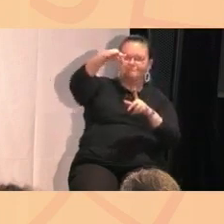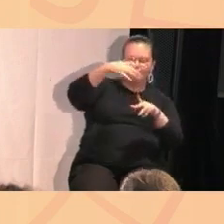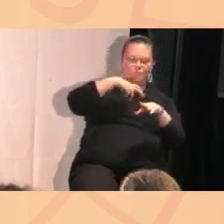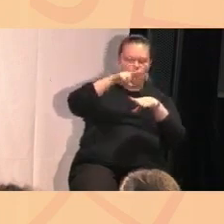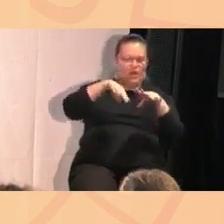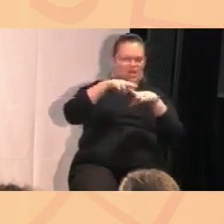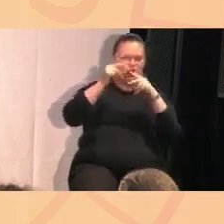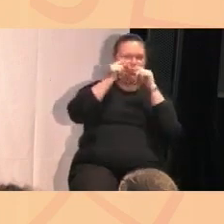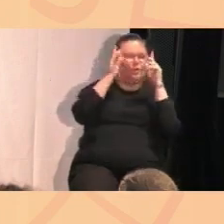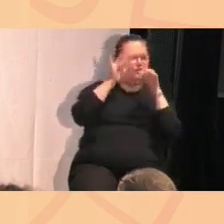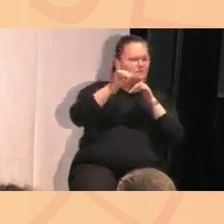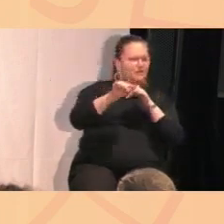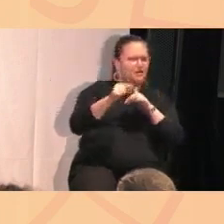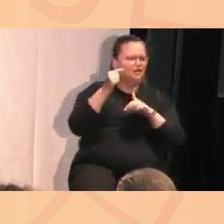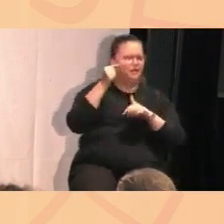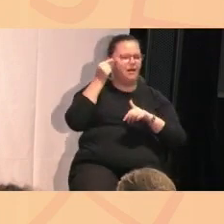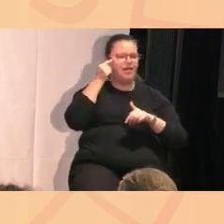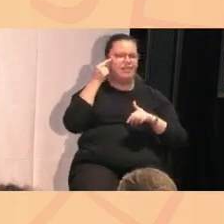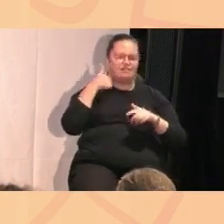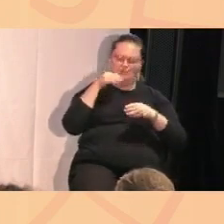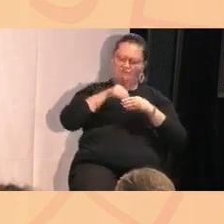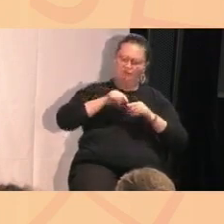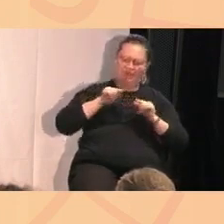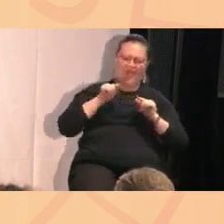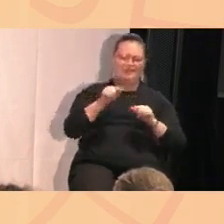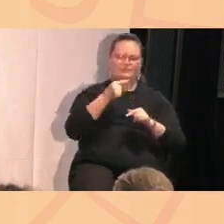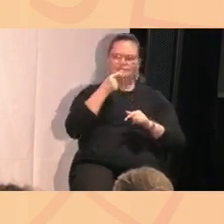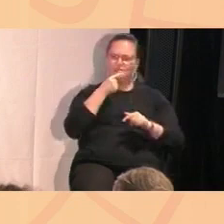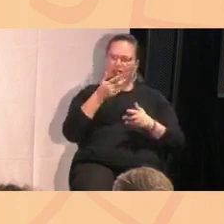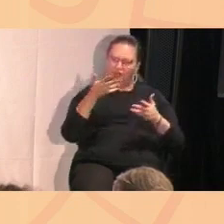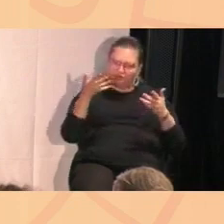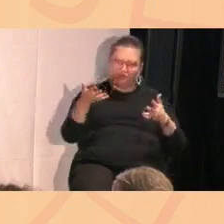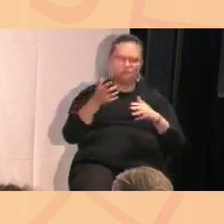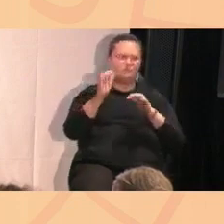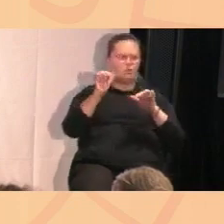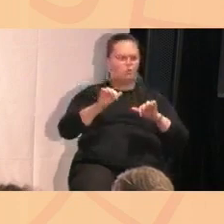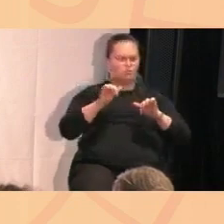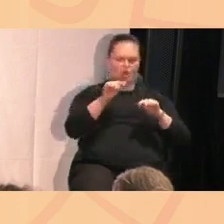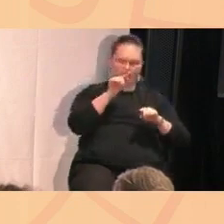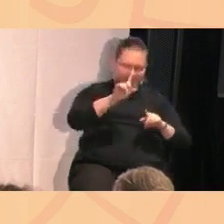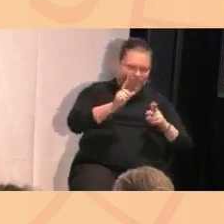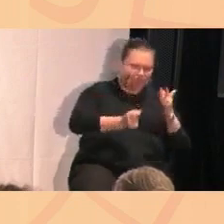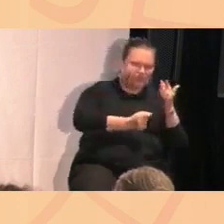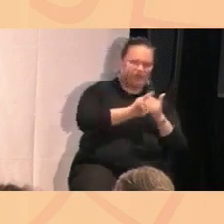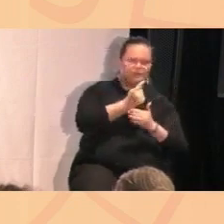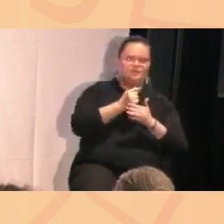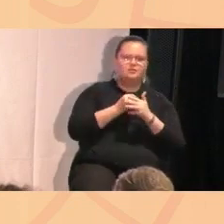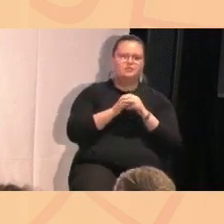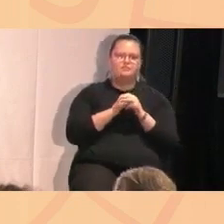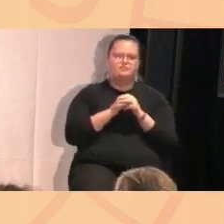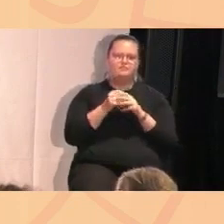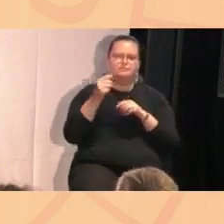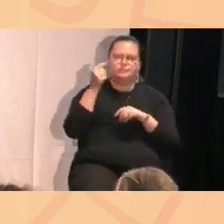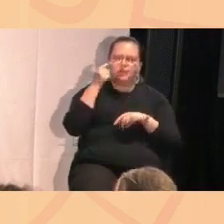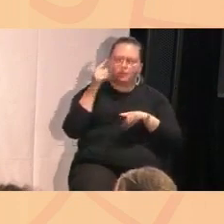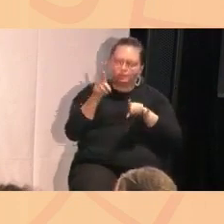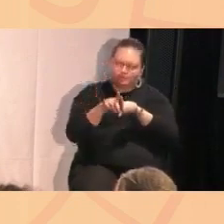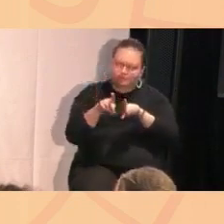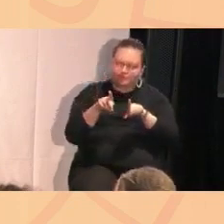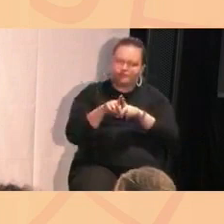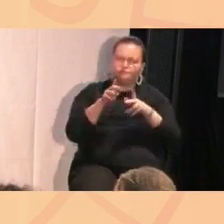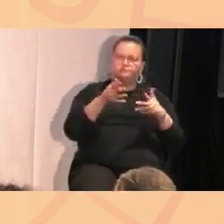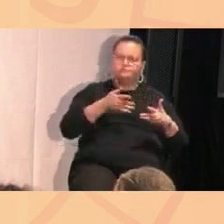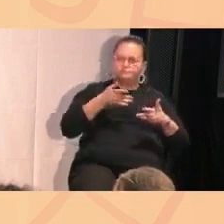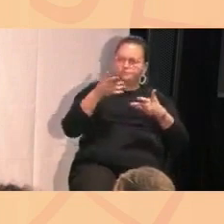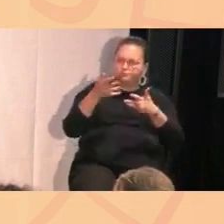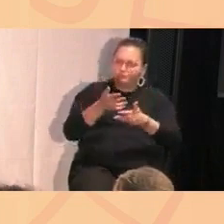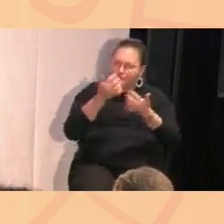that ignomity into the national consciousness, I've contributed to that.